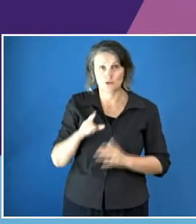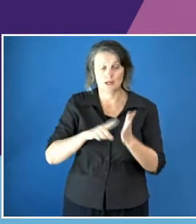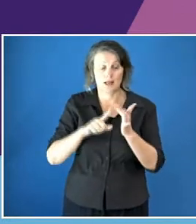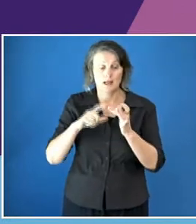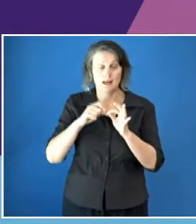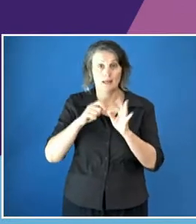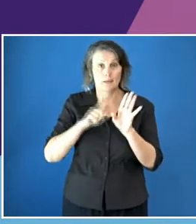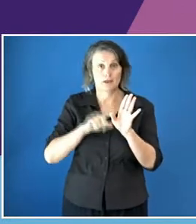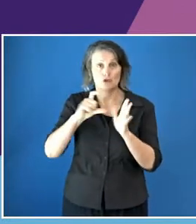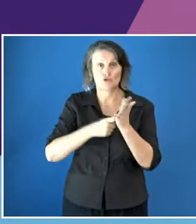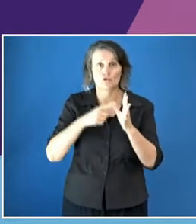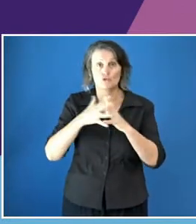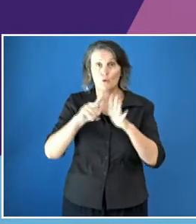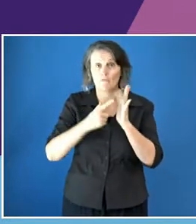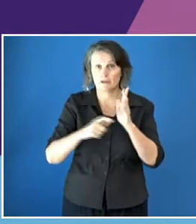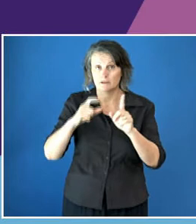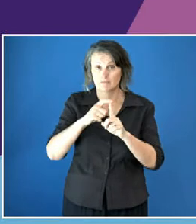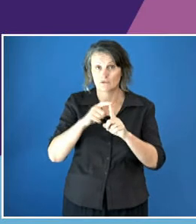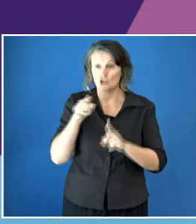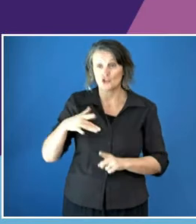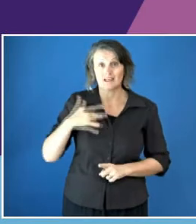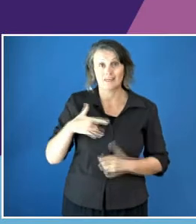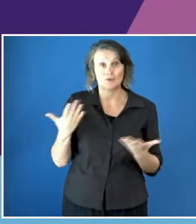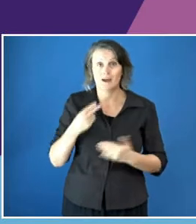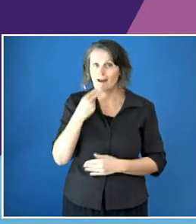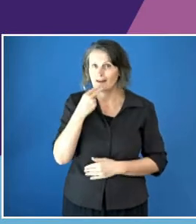Adelaide but she has travelled to Hobart today to give her evidence in person.